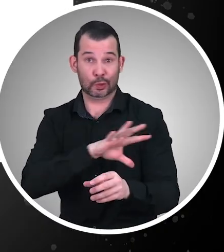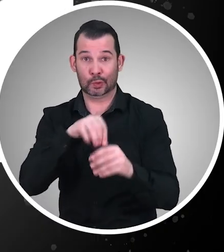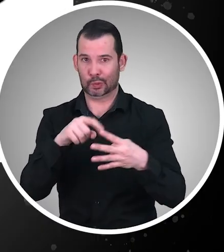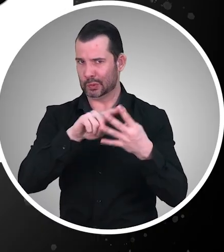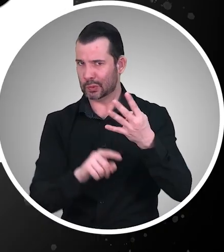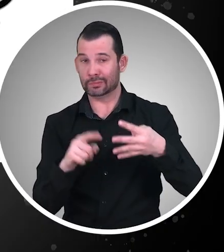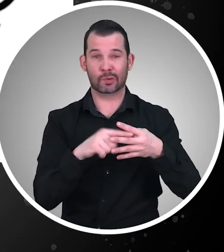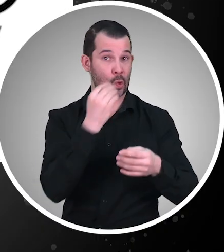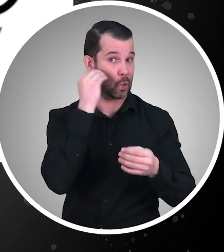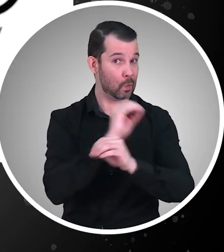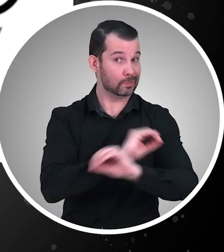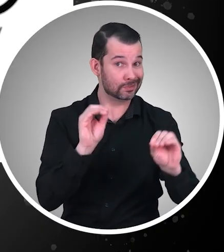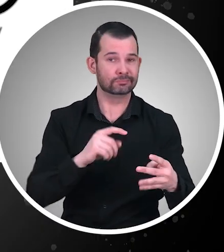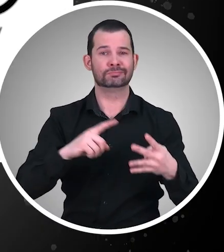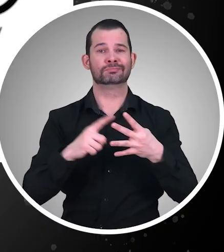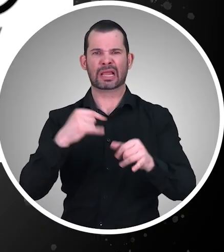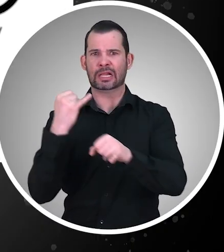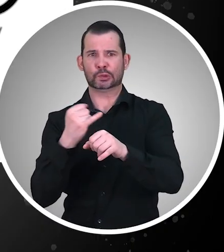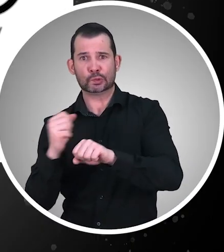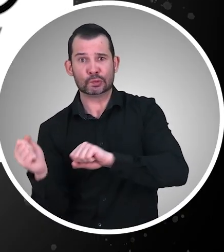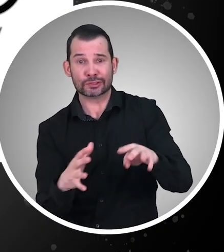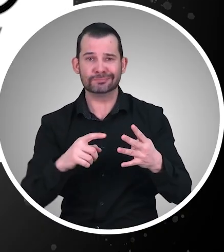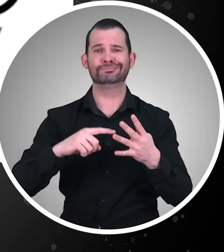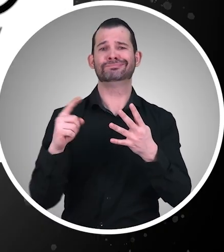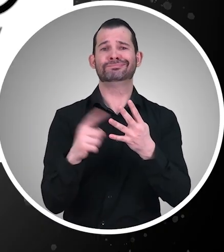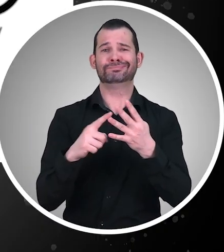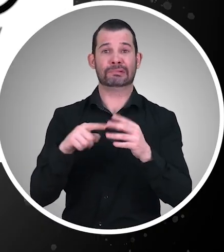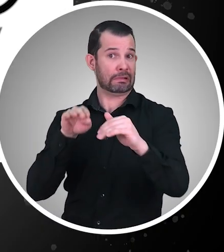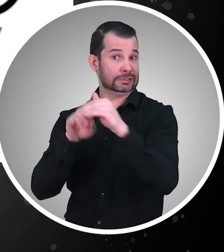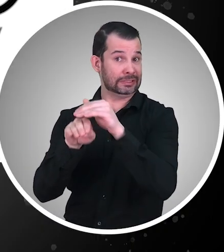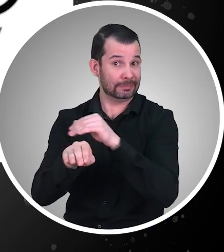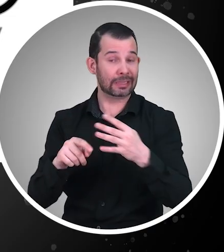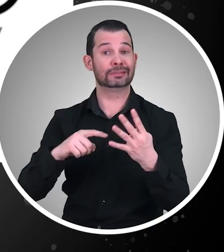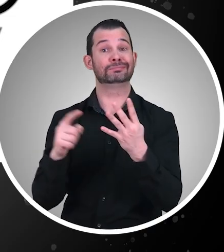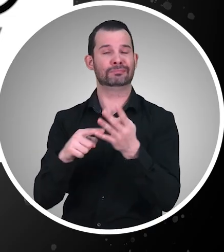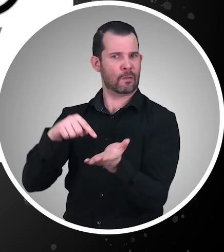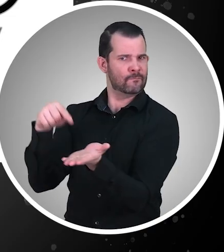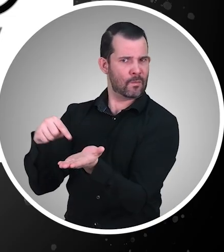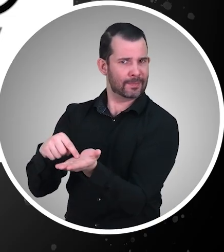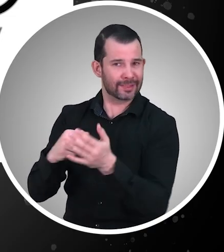including: Homelessness; Institutionalization; Accessibility and; Affordability.